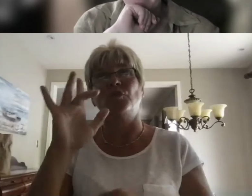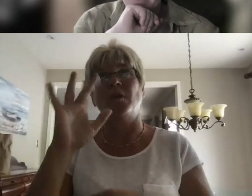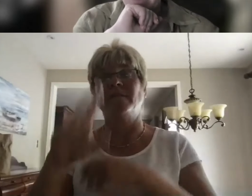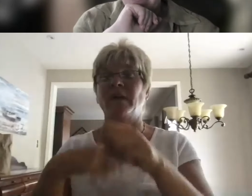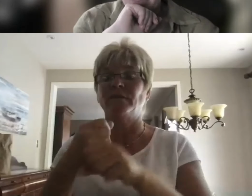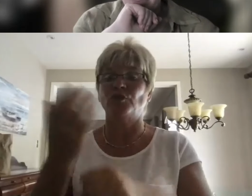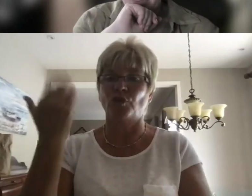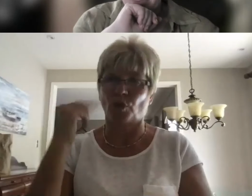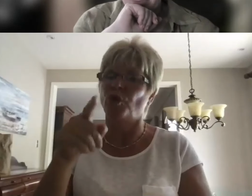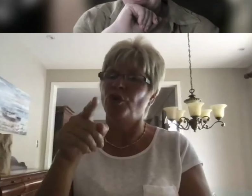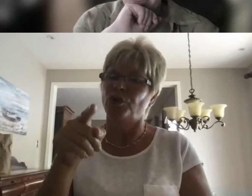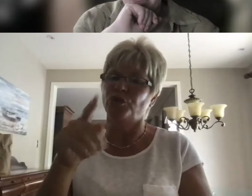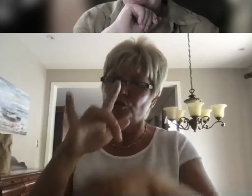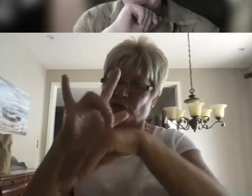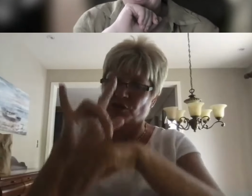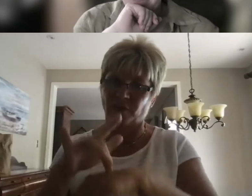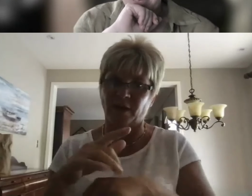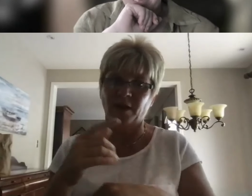we have known each other for a very long time,